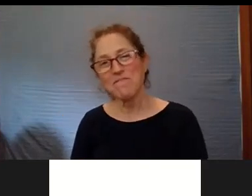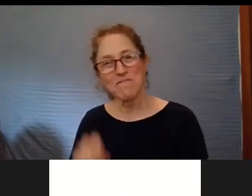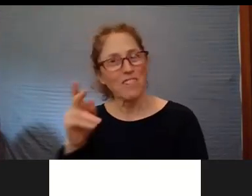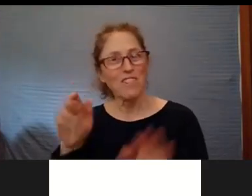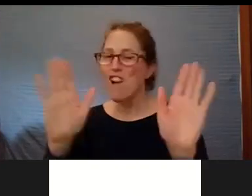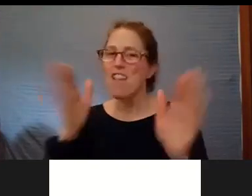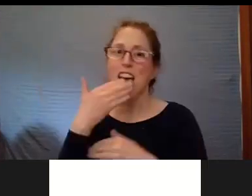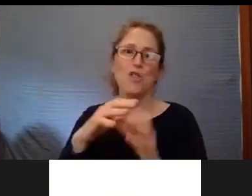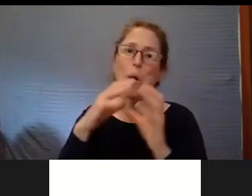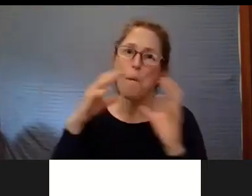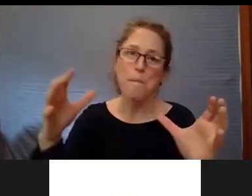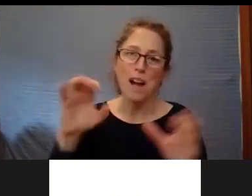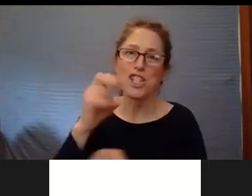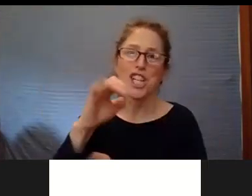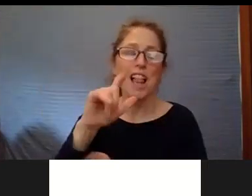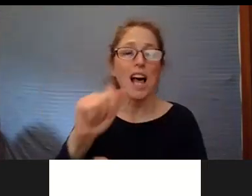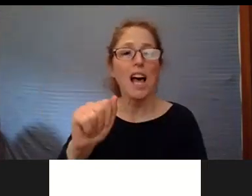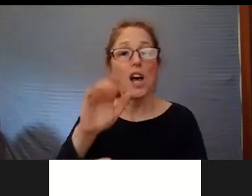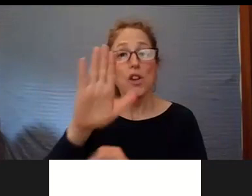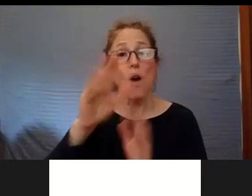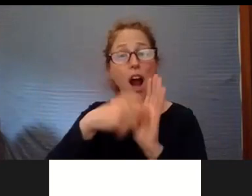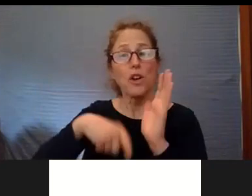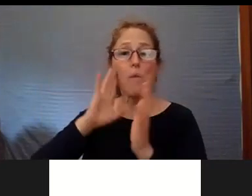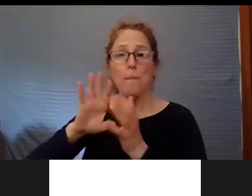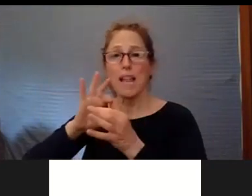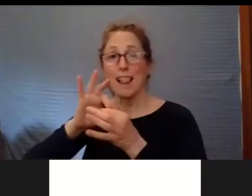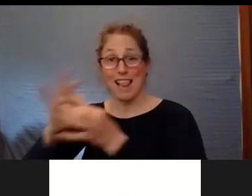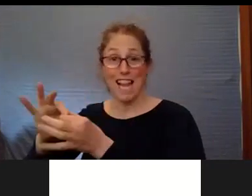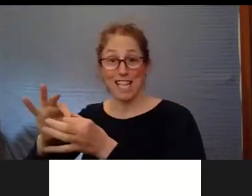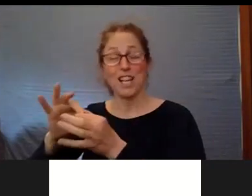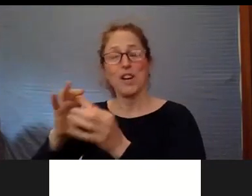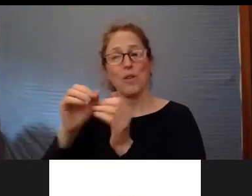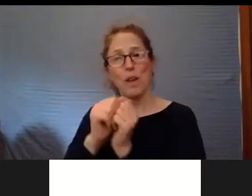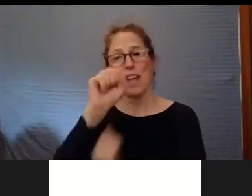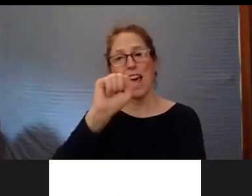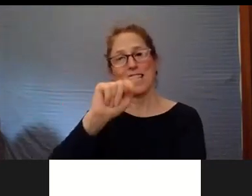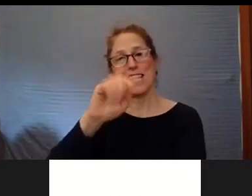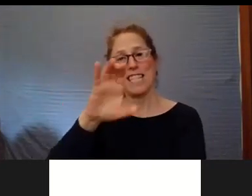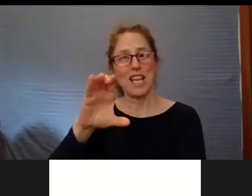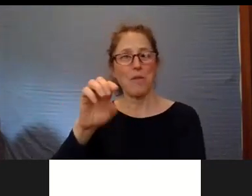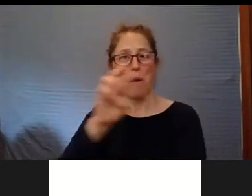Thank you so much Sheila! And her article is going to be linked also in the SDC website.